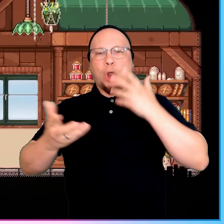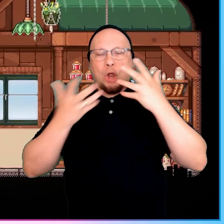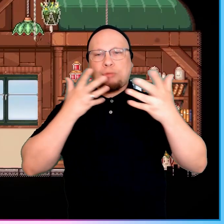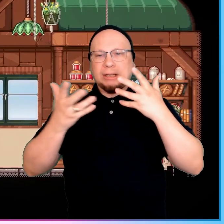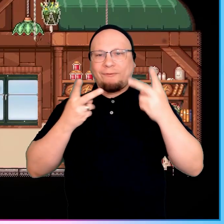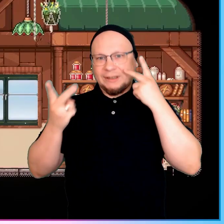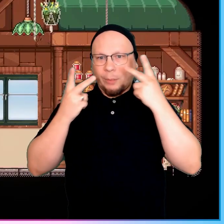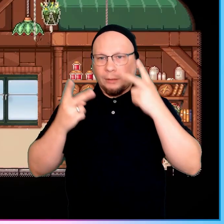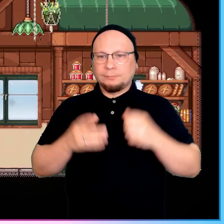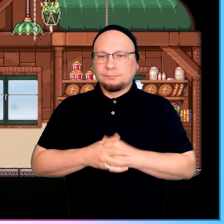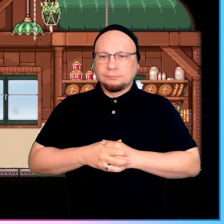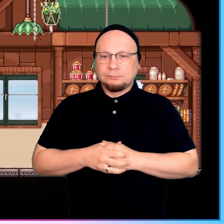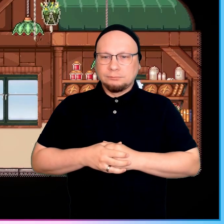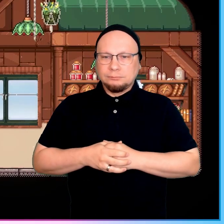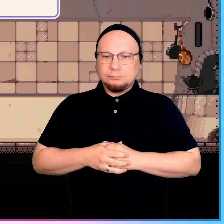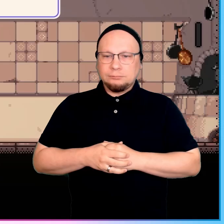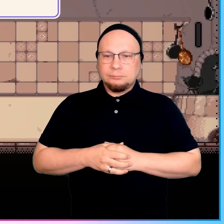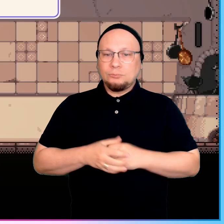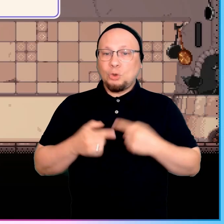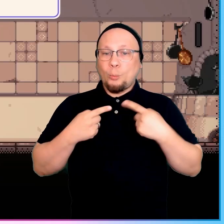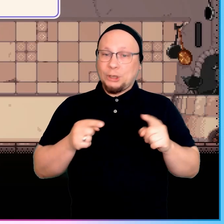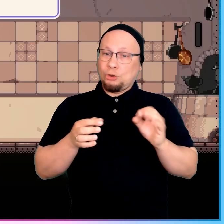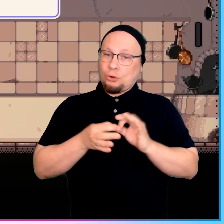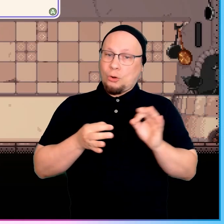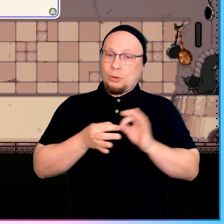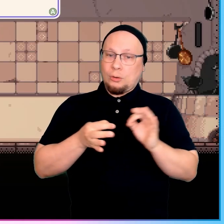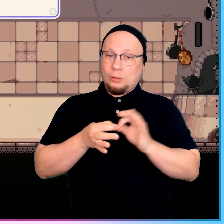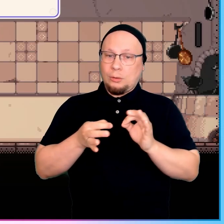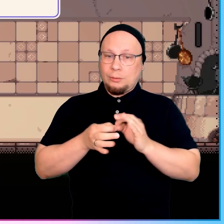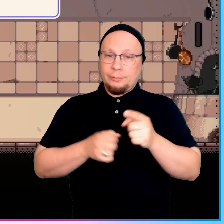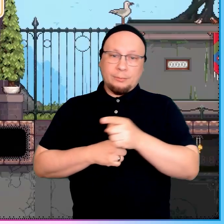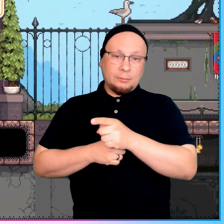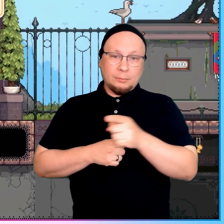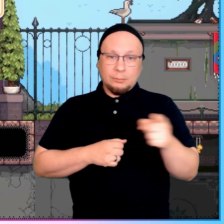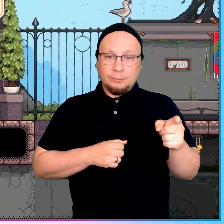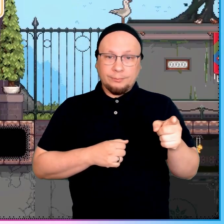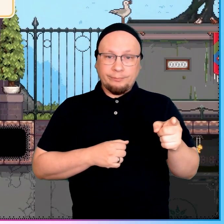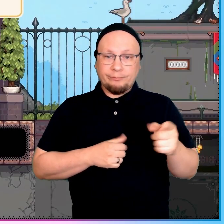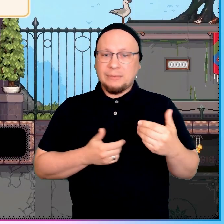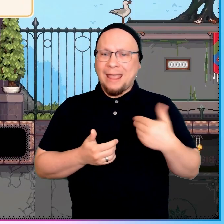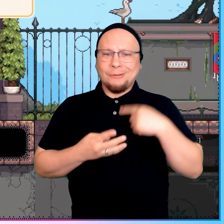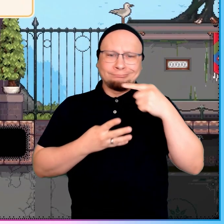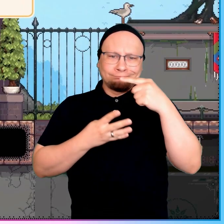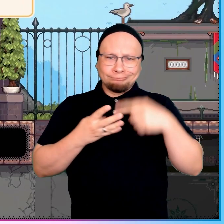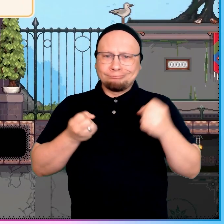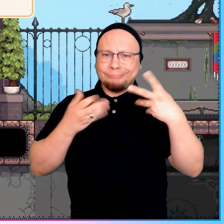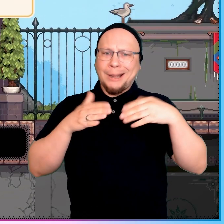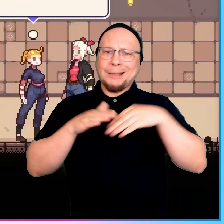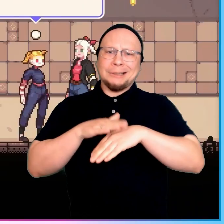Beyond that, when having conversations with the many characters in magical delicacy, there are even more accessibility options.